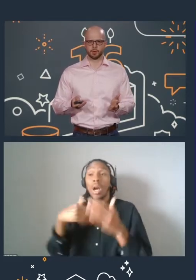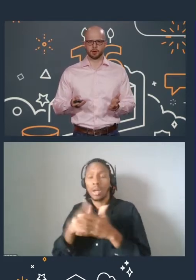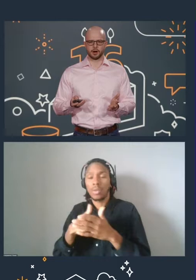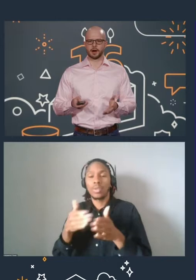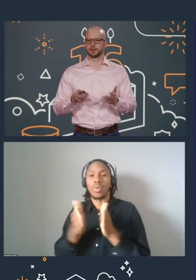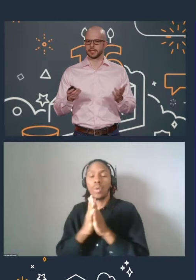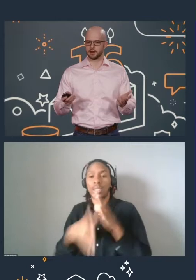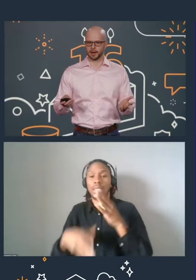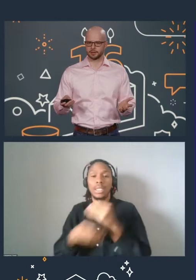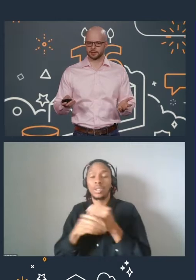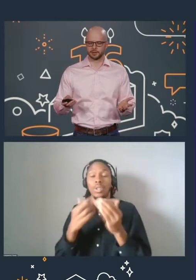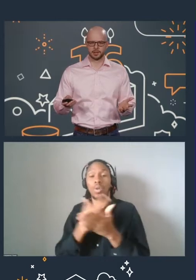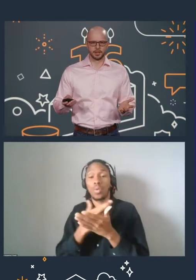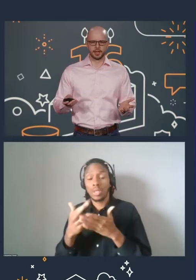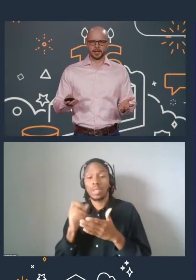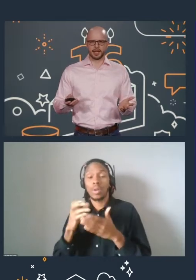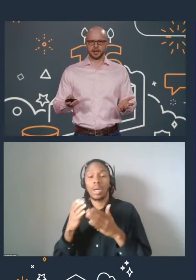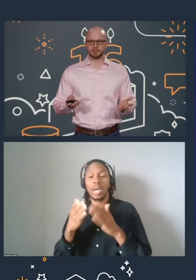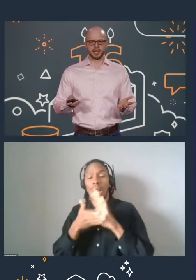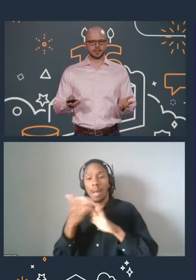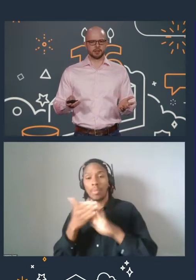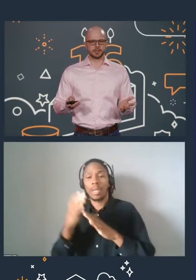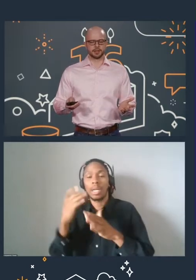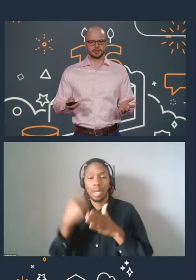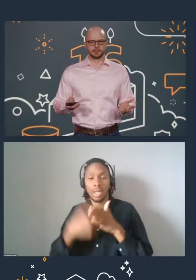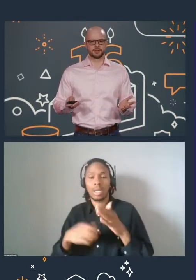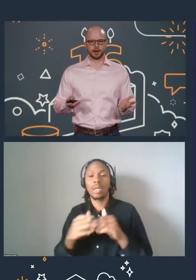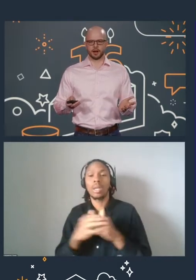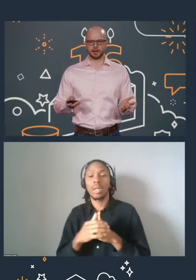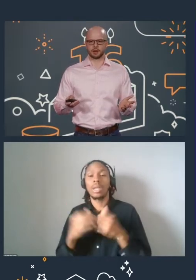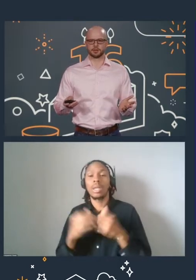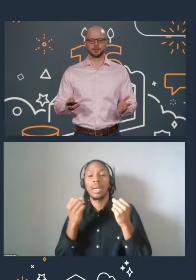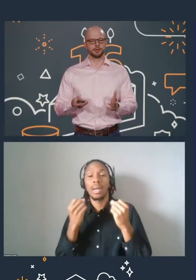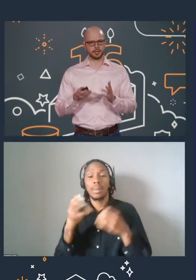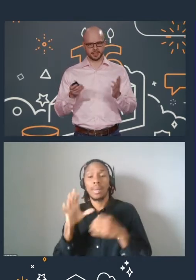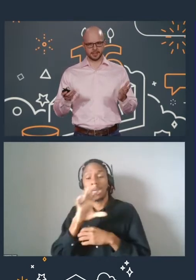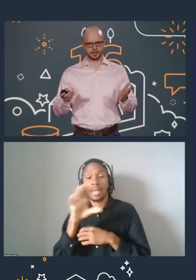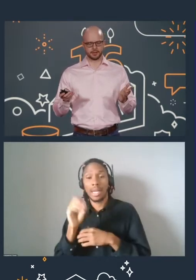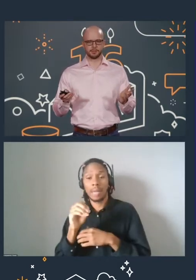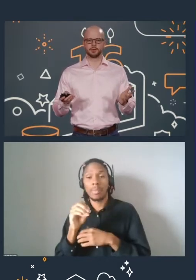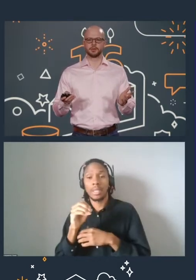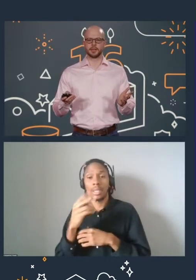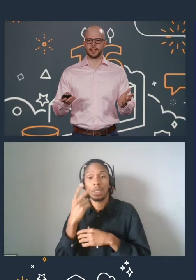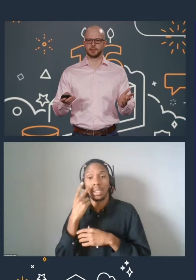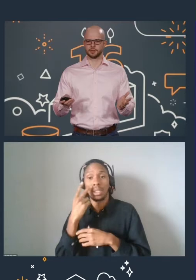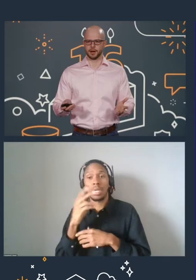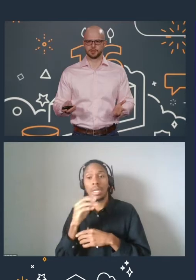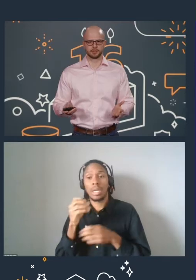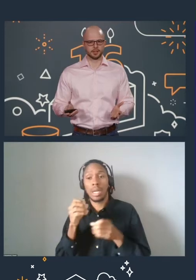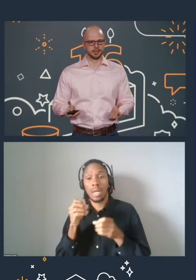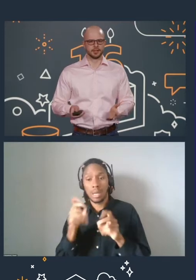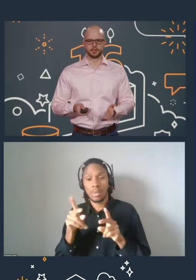or operating costs. And many companies saw an opportunity to move to AWS